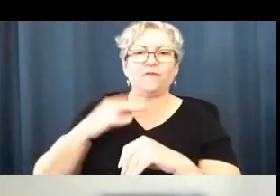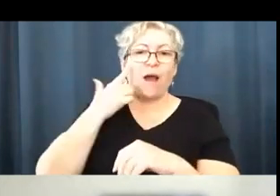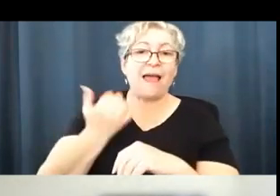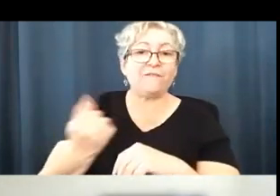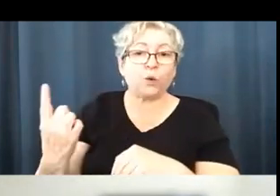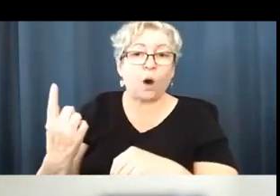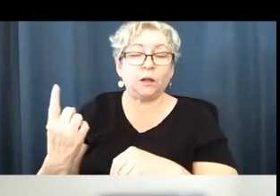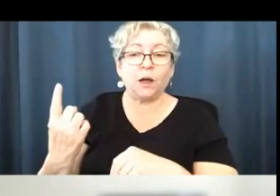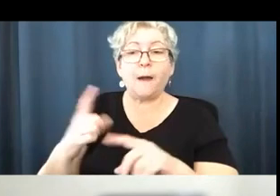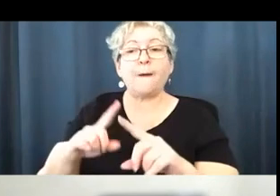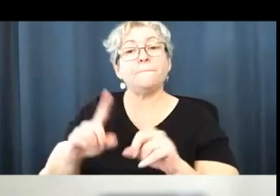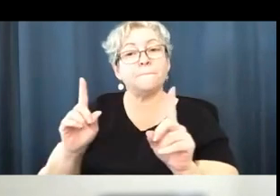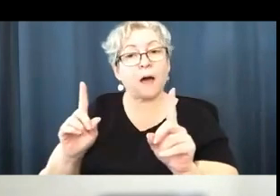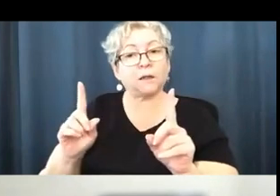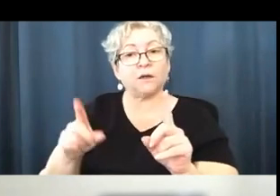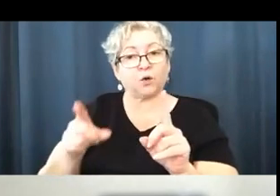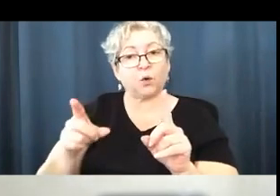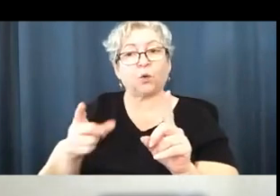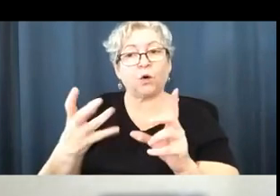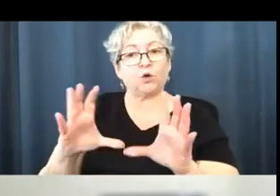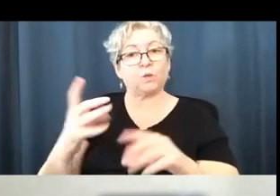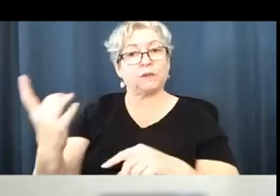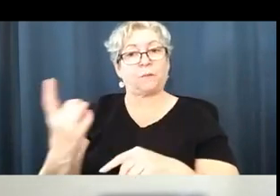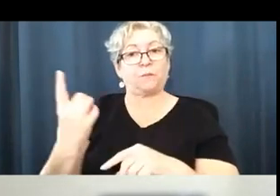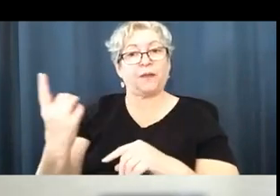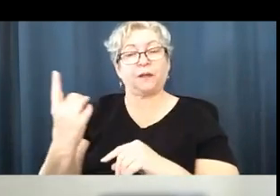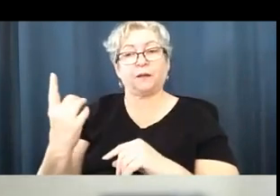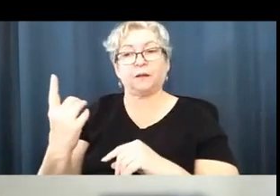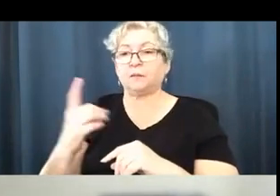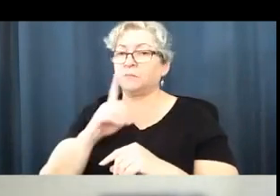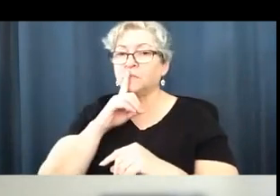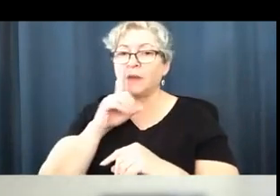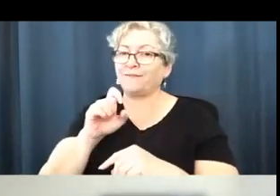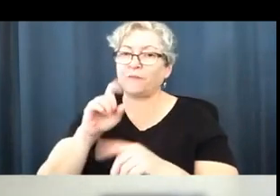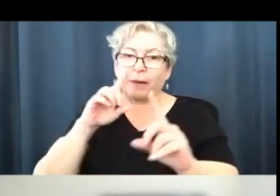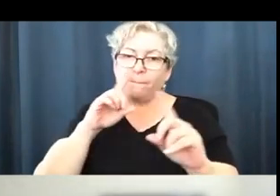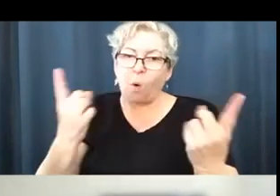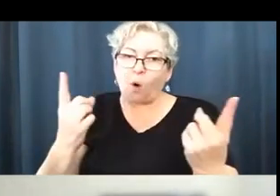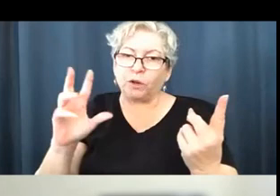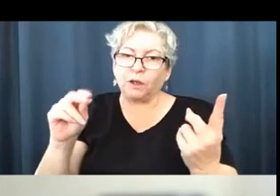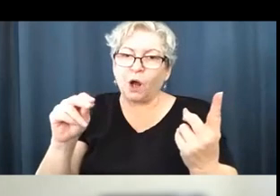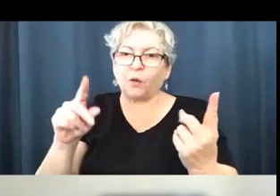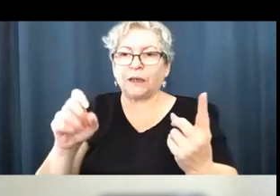But if you are going to do something, it doesn't have to be boring, like your site can have color,